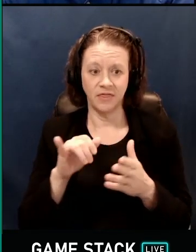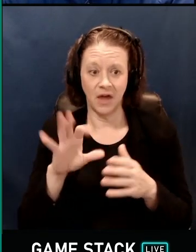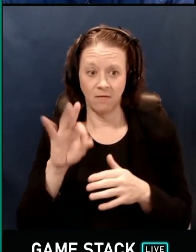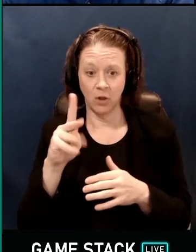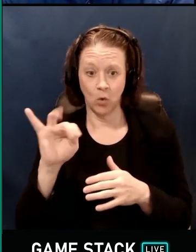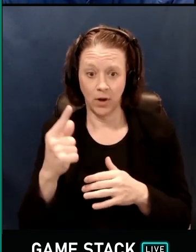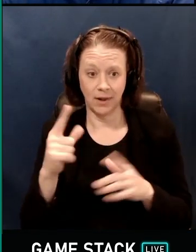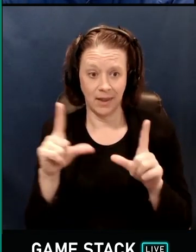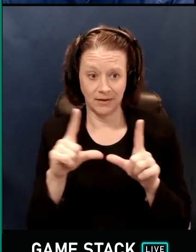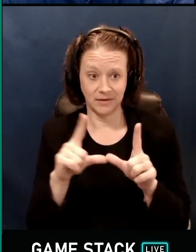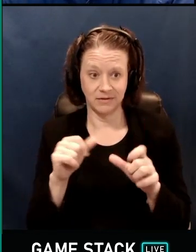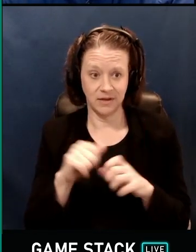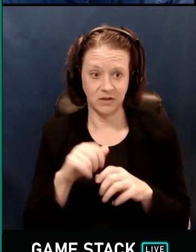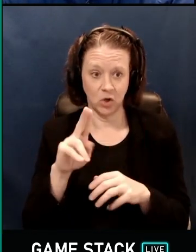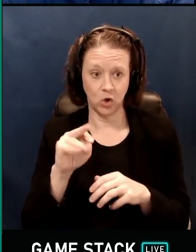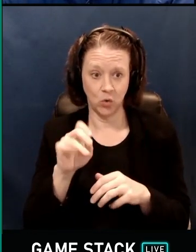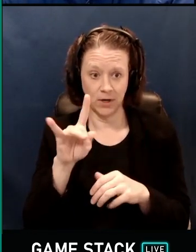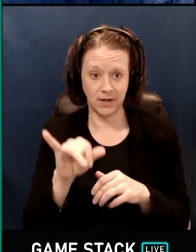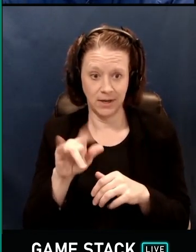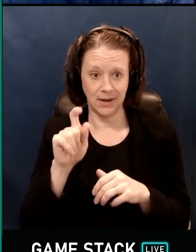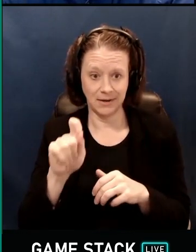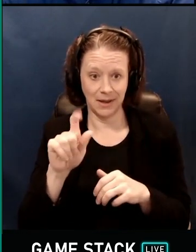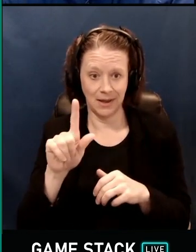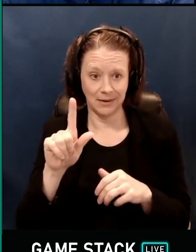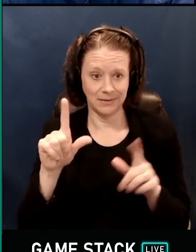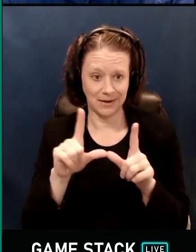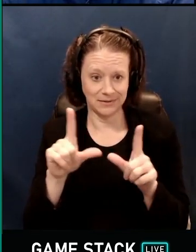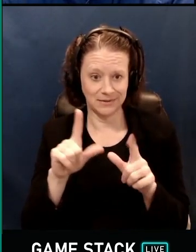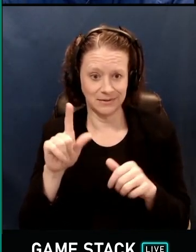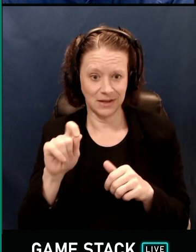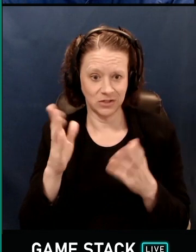It's a simple HTTP REST API server that can run